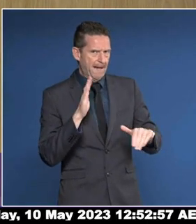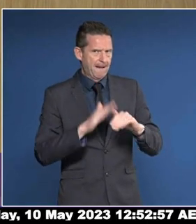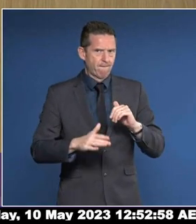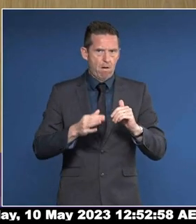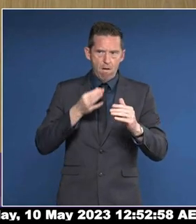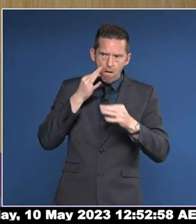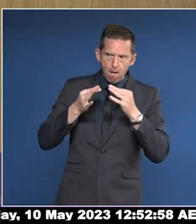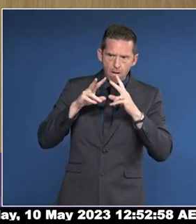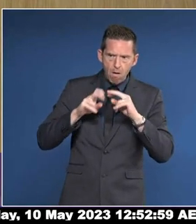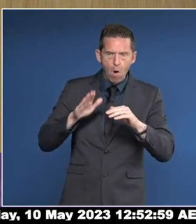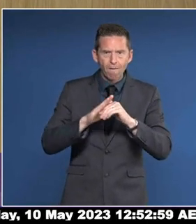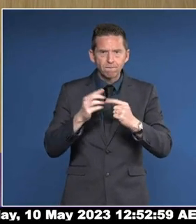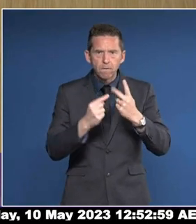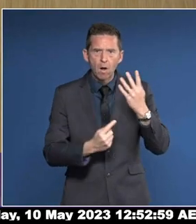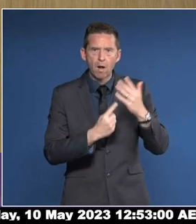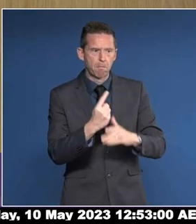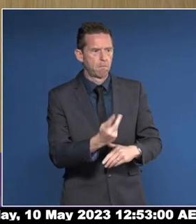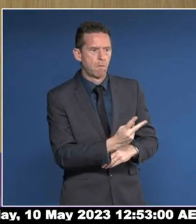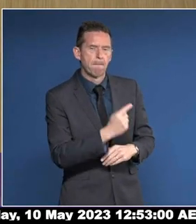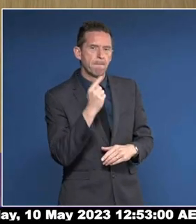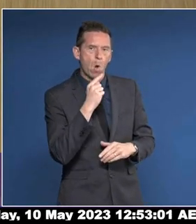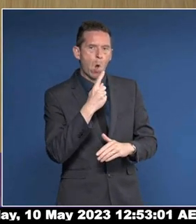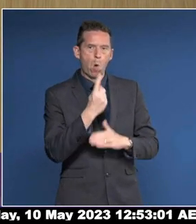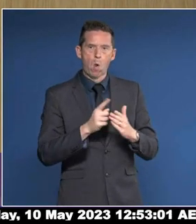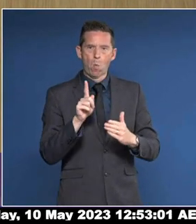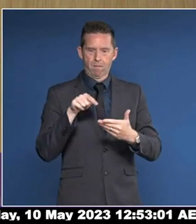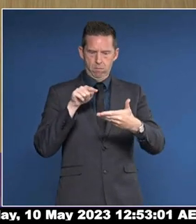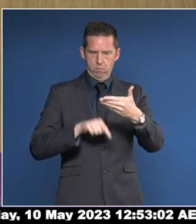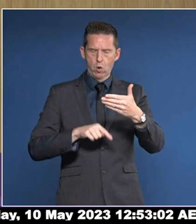incidents, other than what's contained within the QPRIME reports or other material